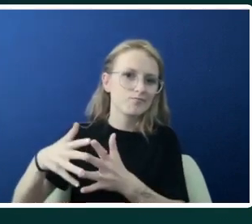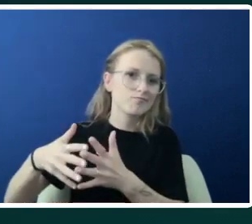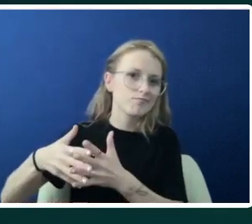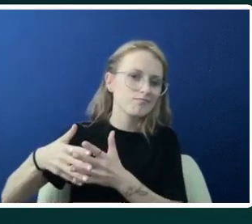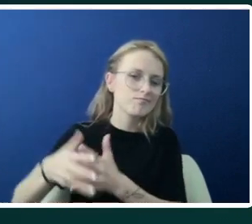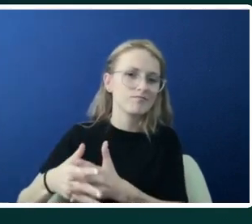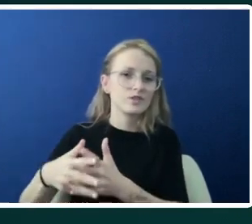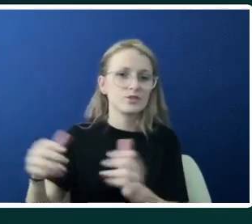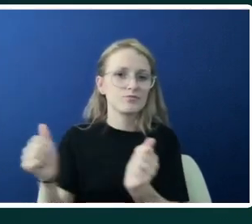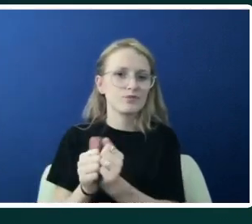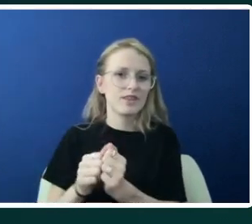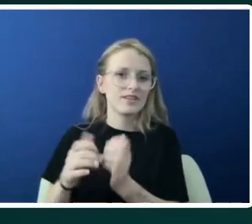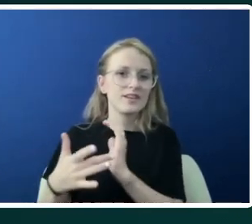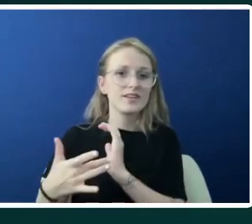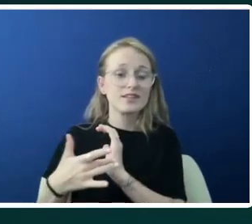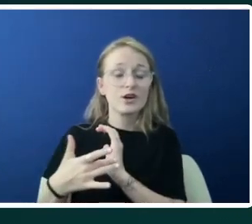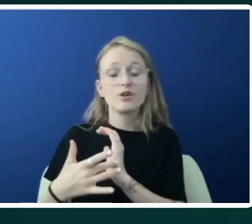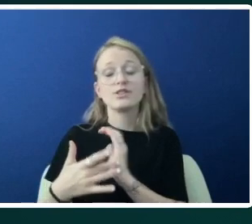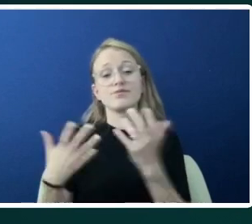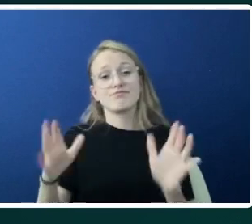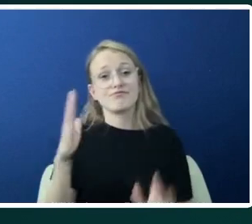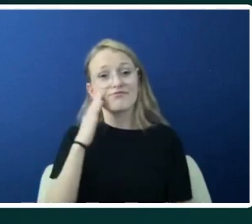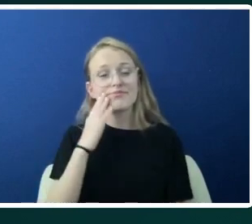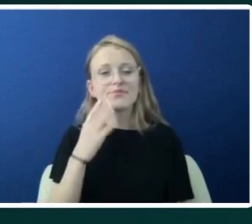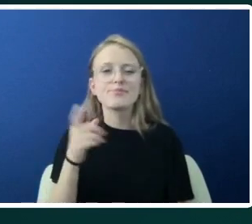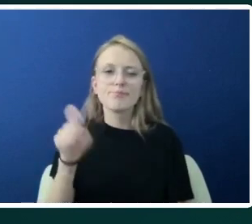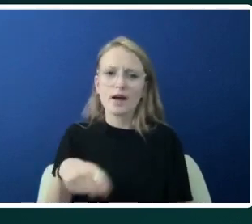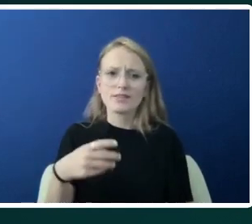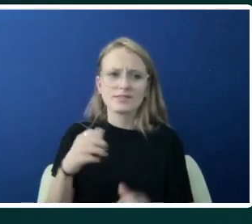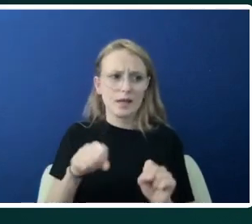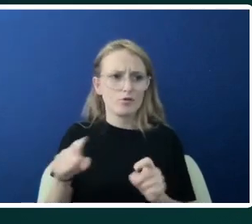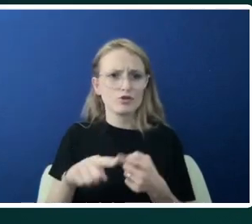And you know, being able to navigate kind of the digital world but also,